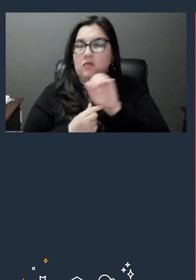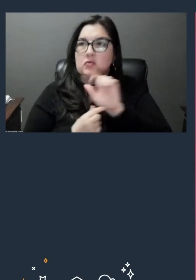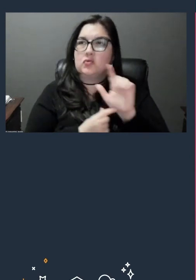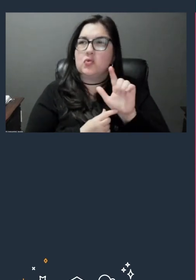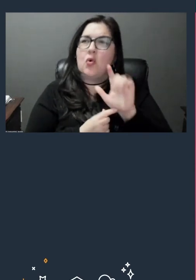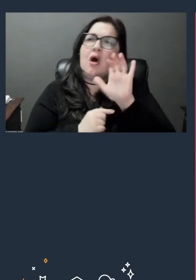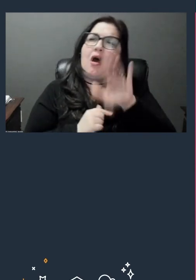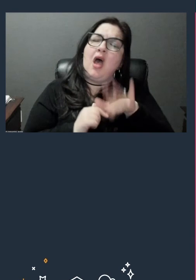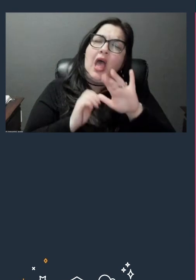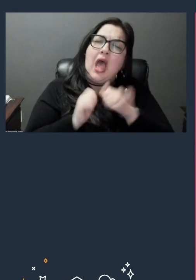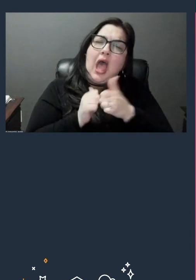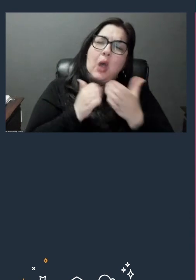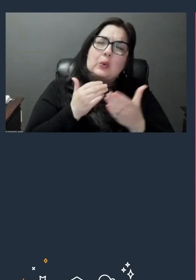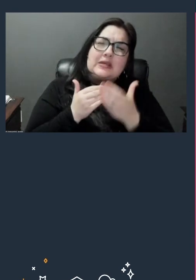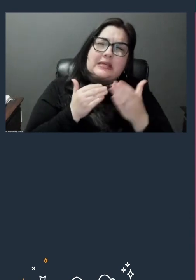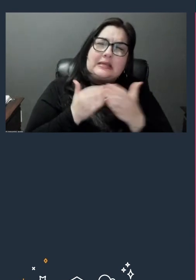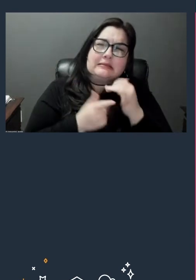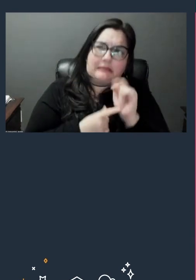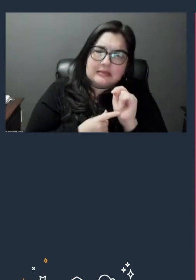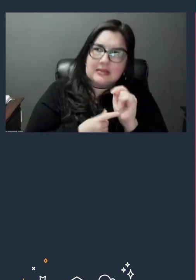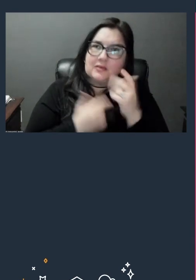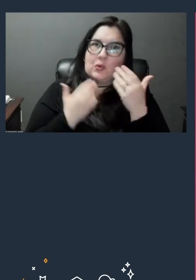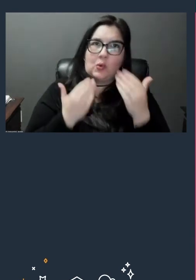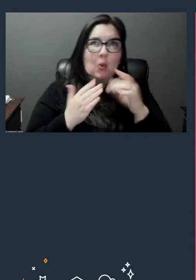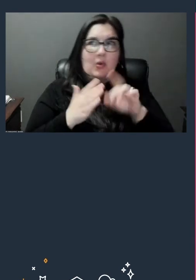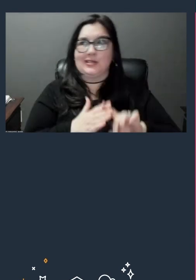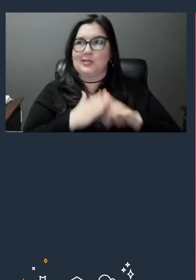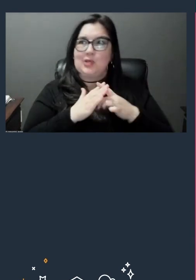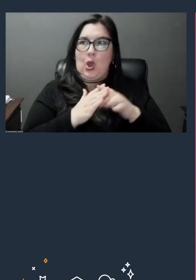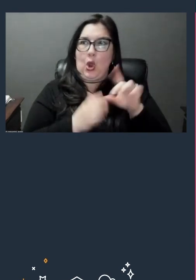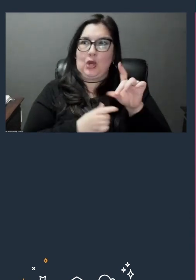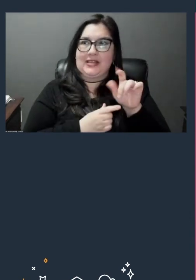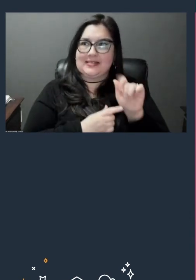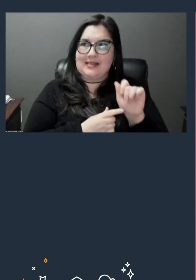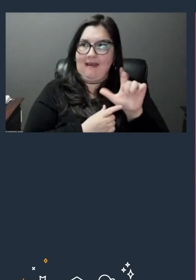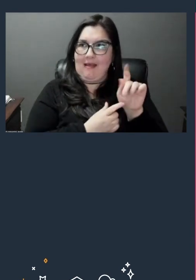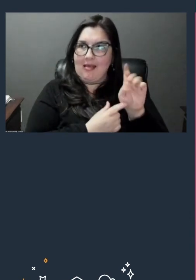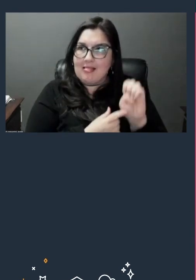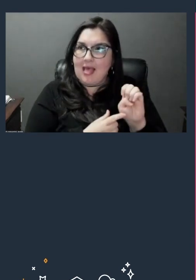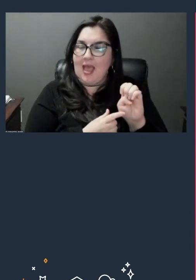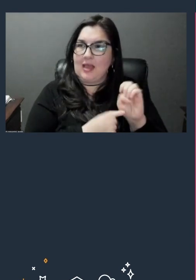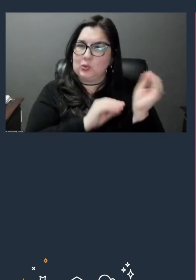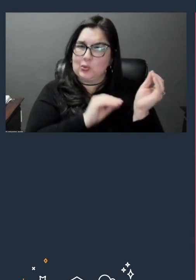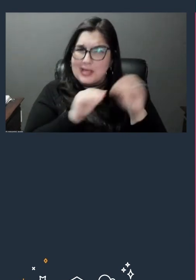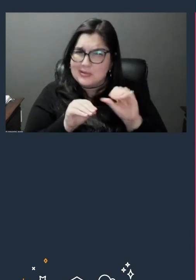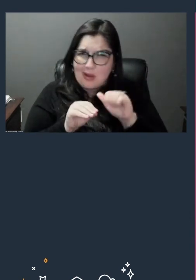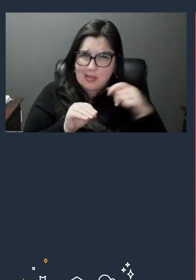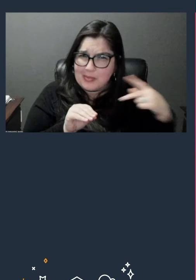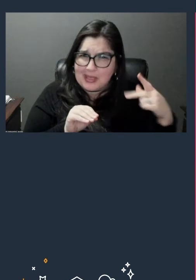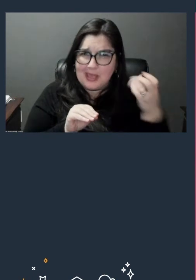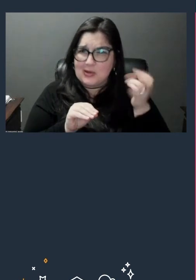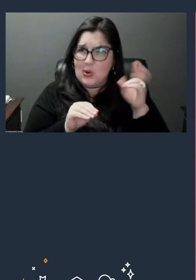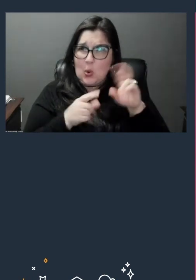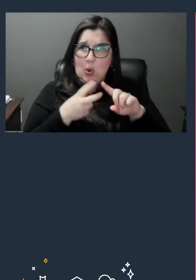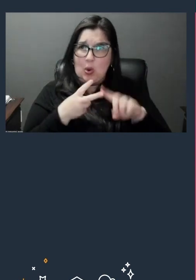How easy is it to just start a data lake? Do you have to install an applications or anything like that? Or you can just start putting things in S3?